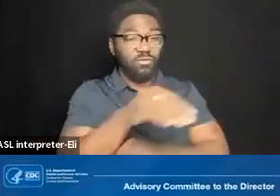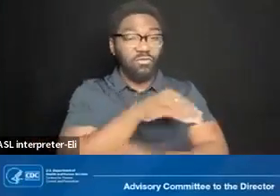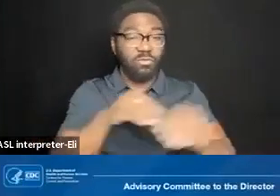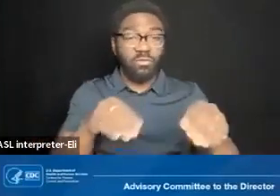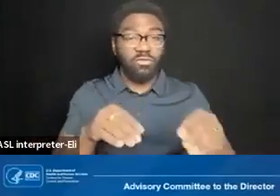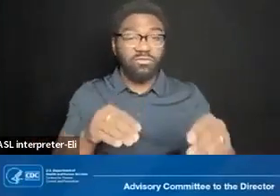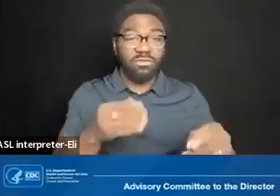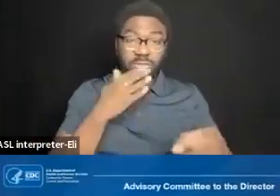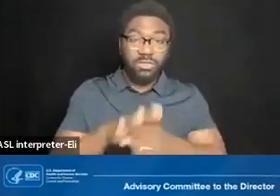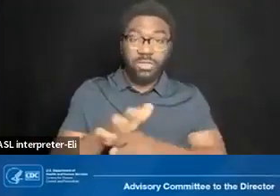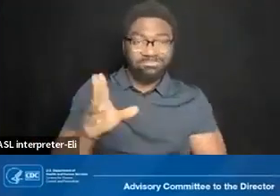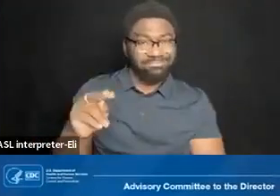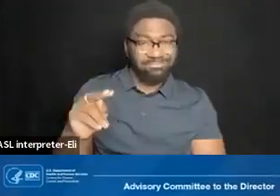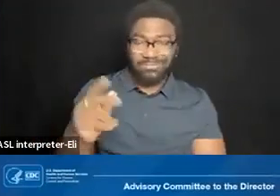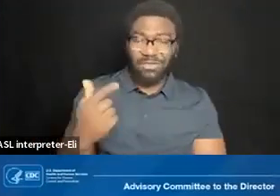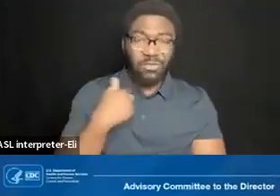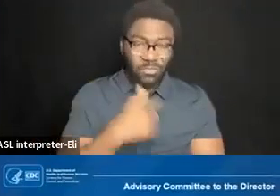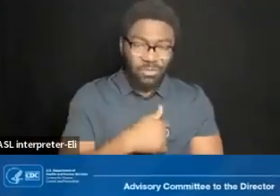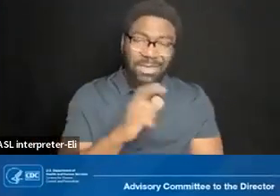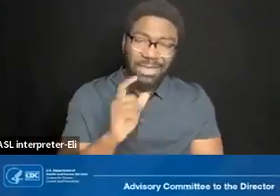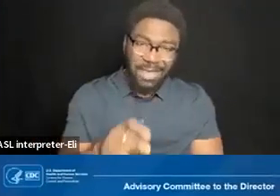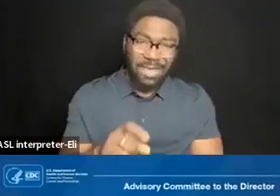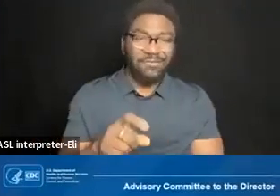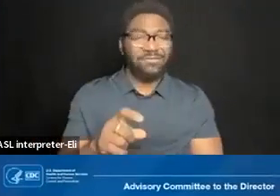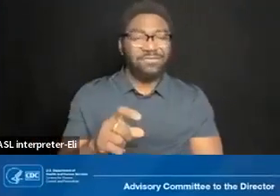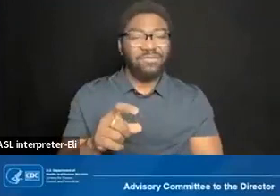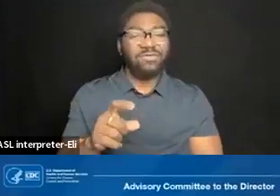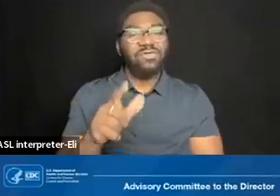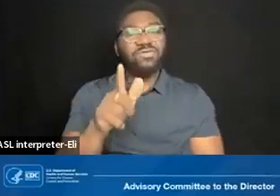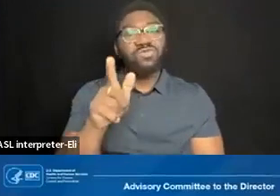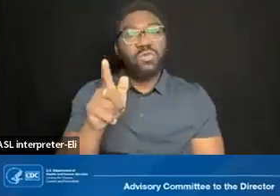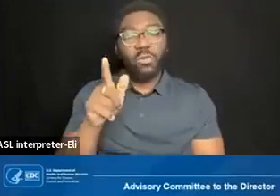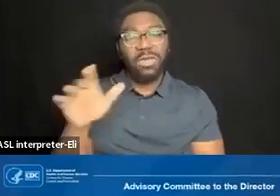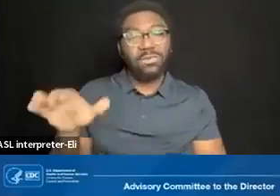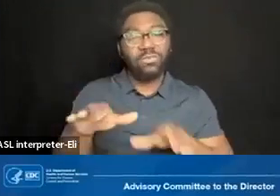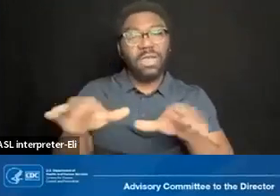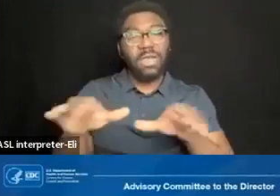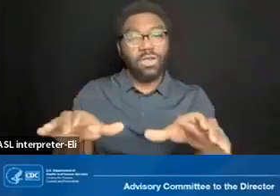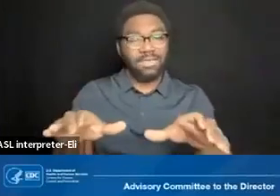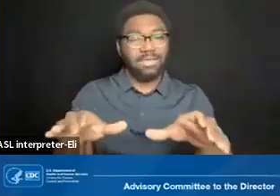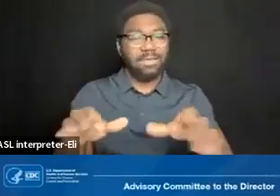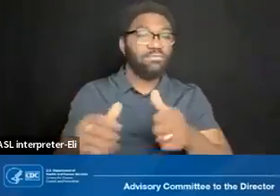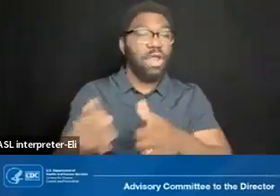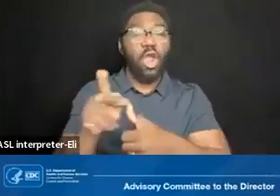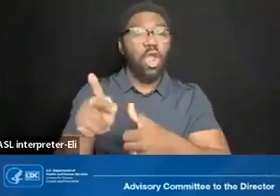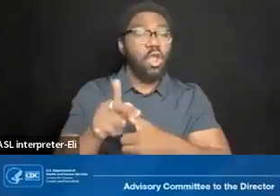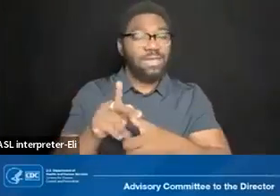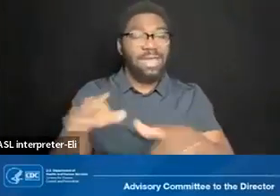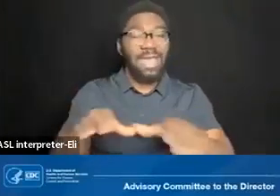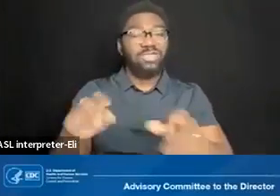we also convened 21 priority action teams to offer process improvement solutions.